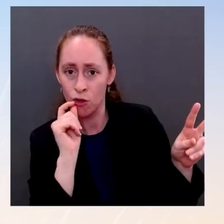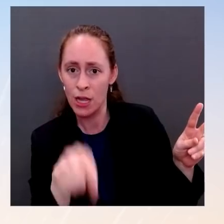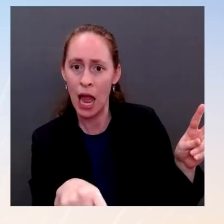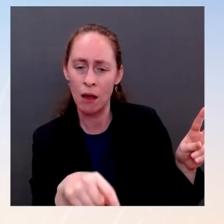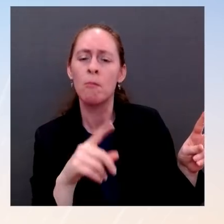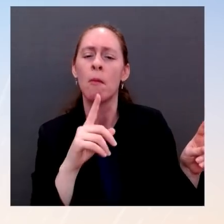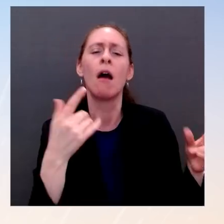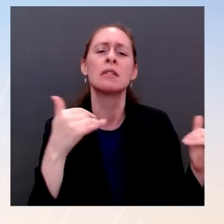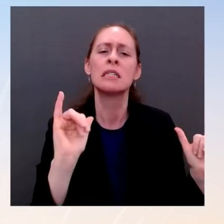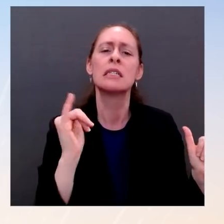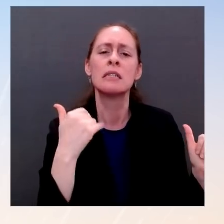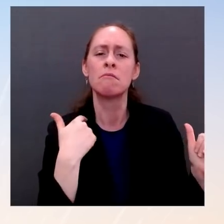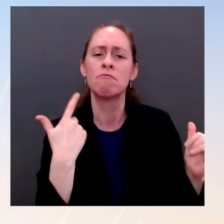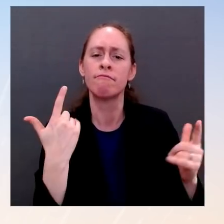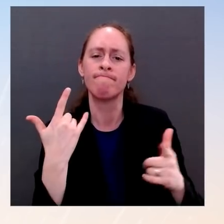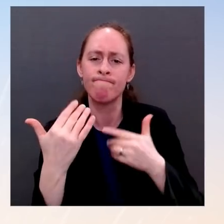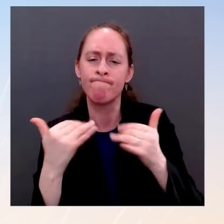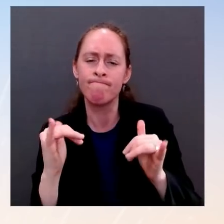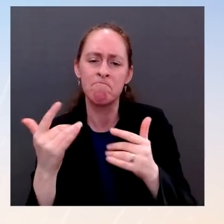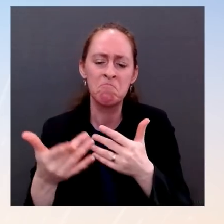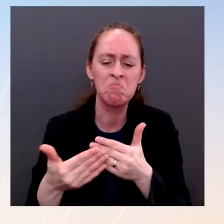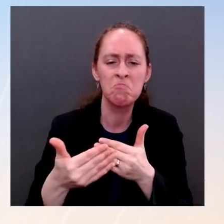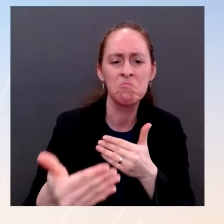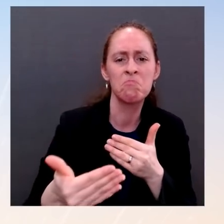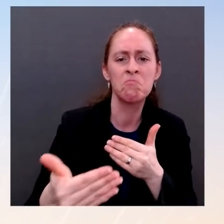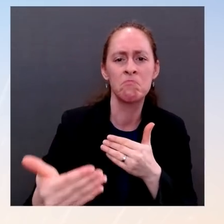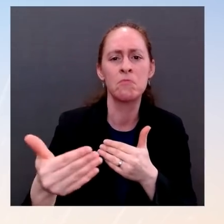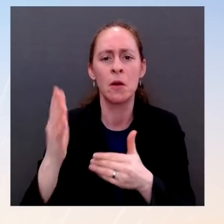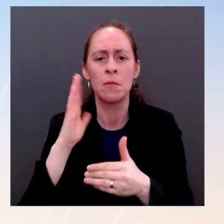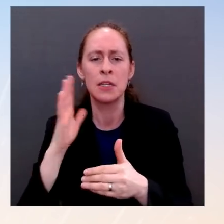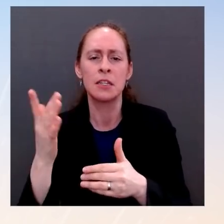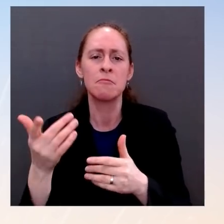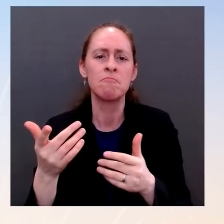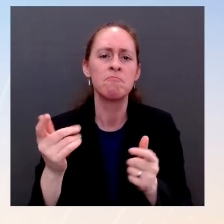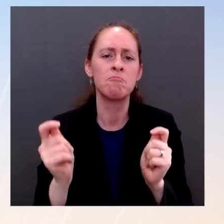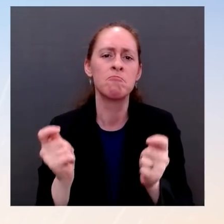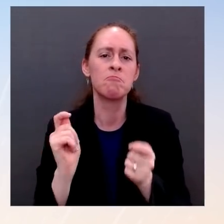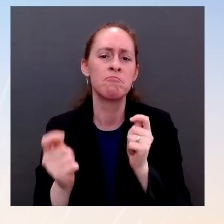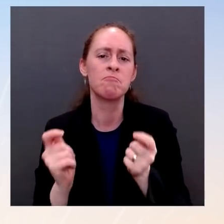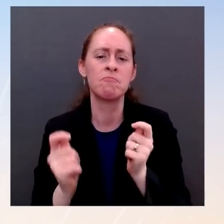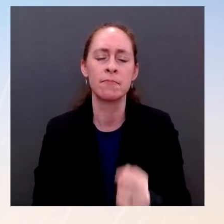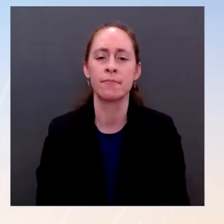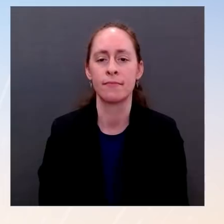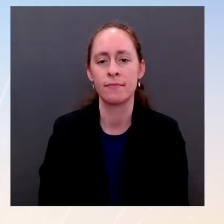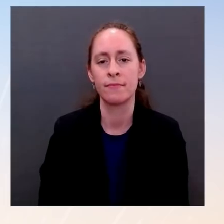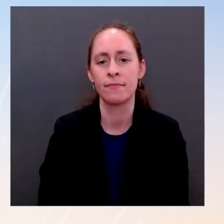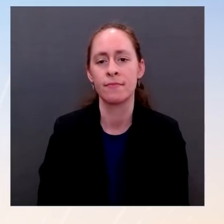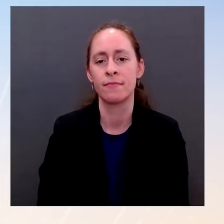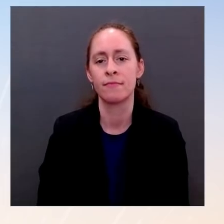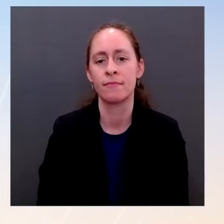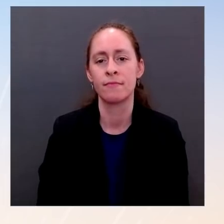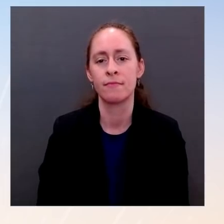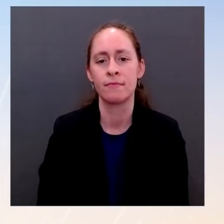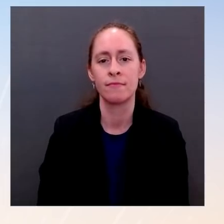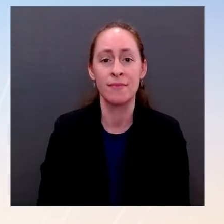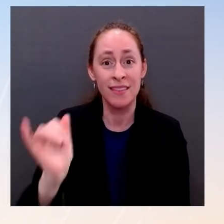finalizing his decision-making process as it relates to a Supreme Court justice nominee, and certainly preparing for the State of the Union as well.